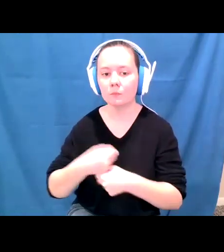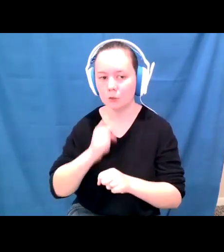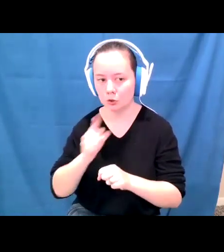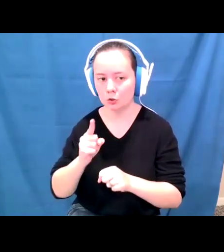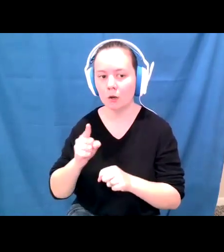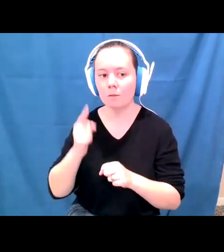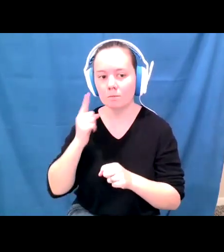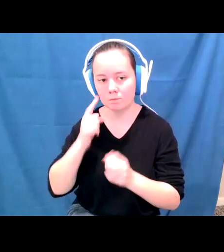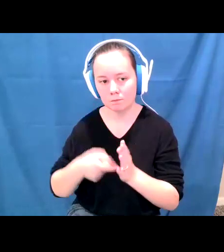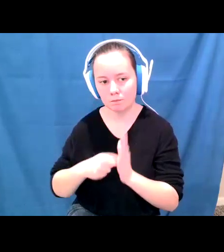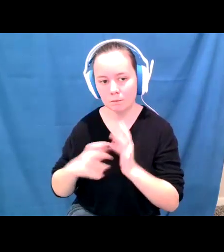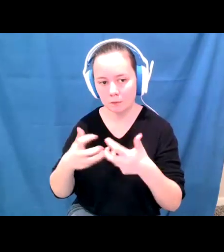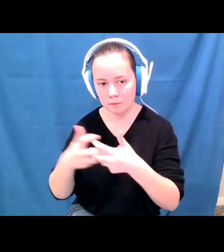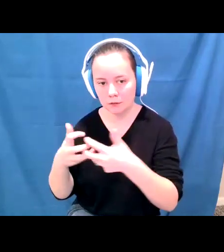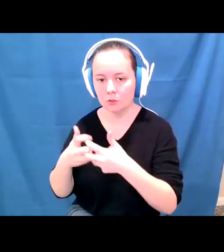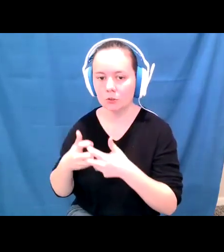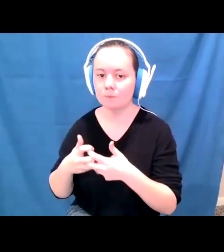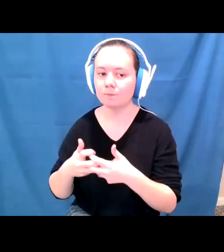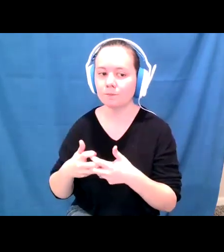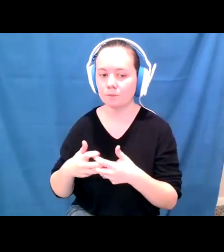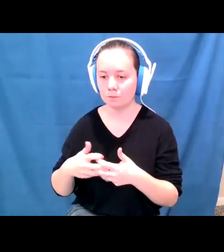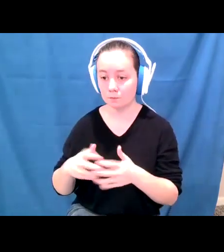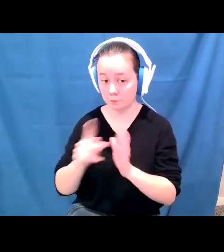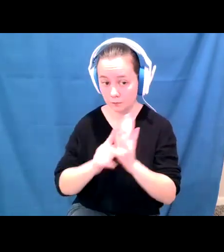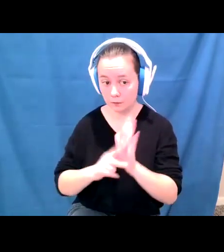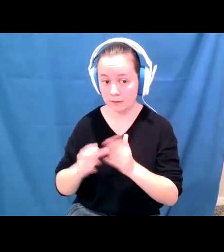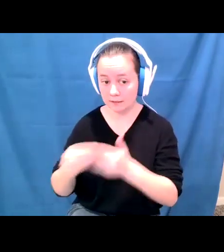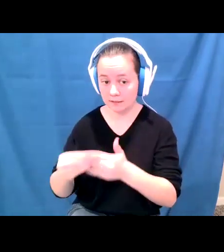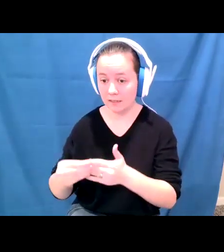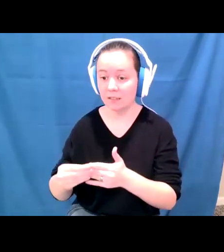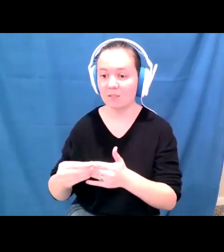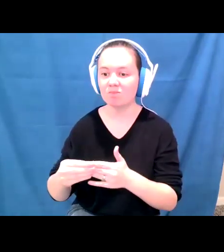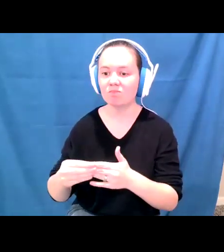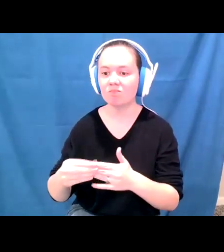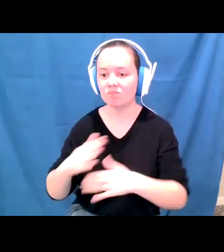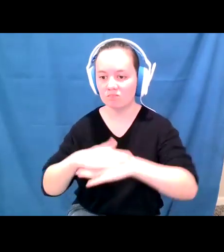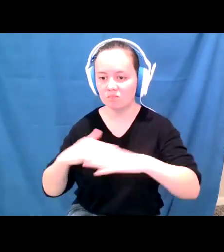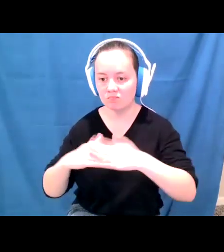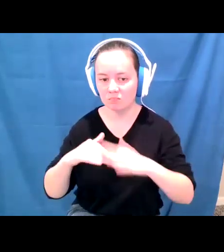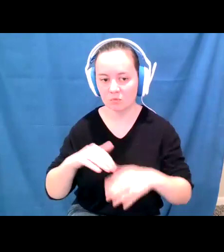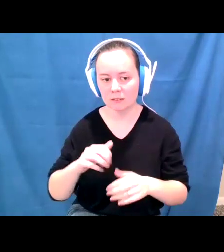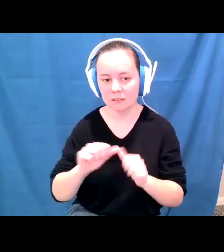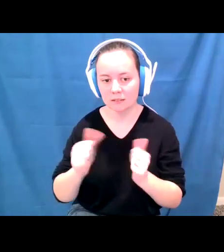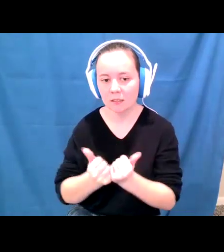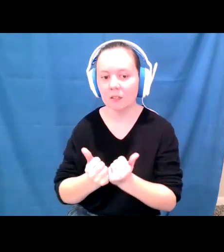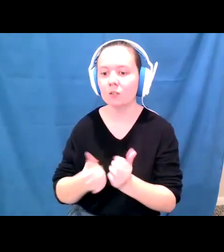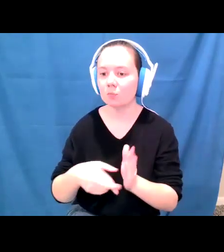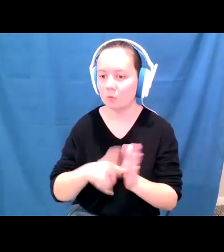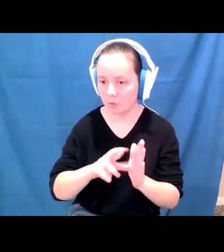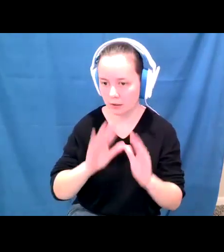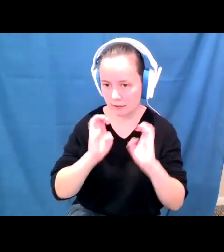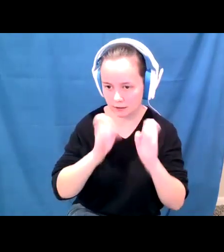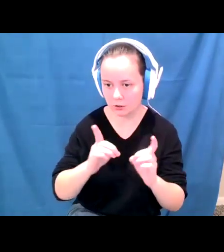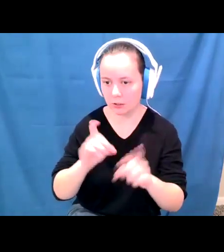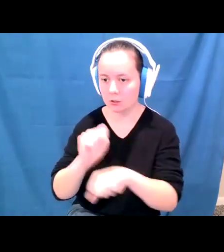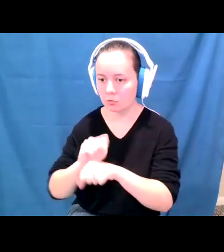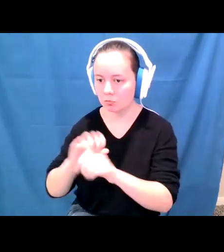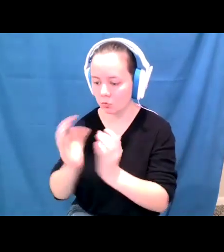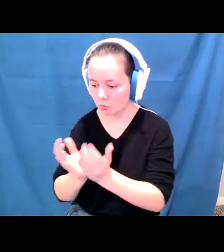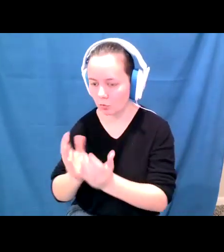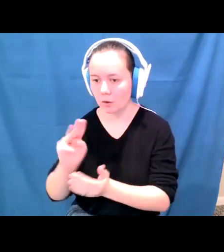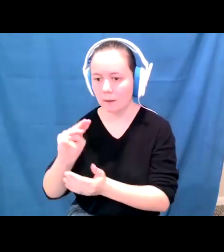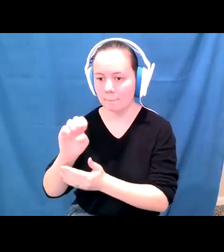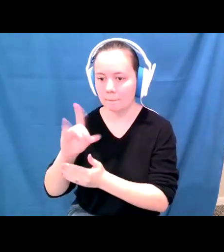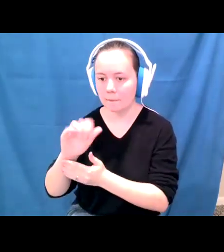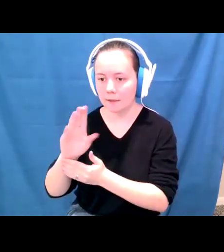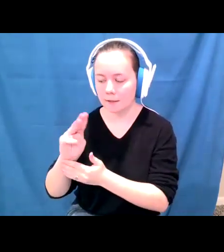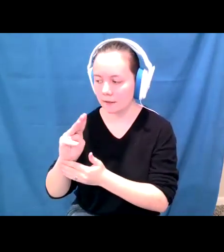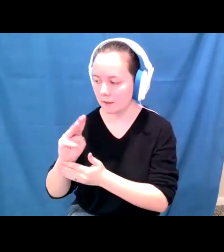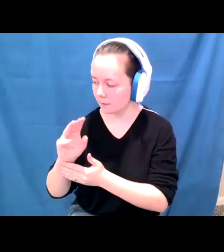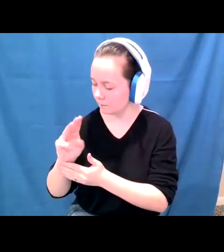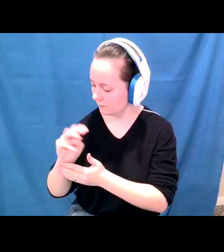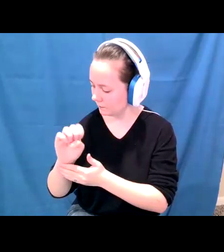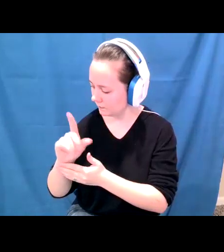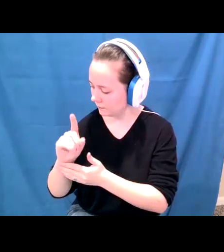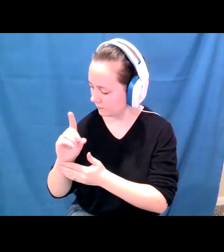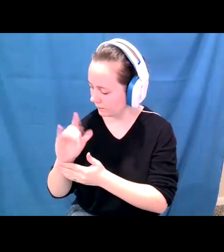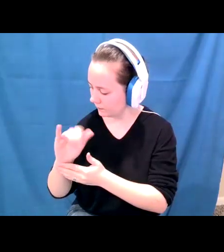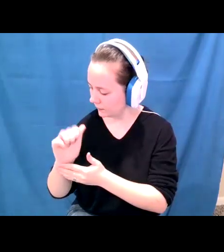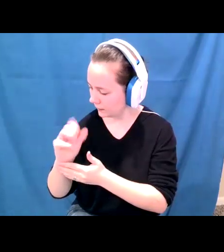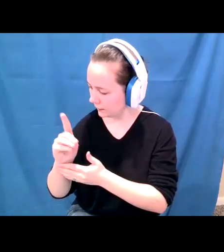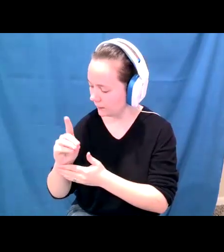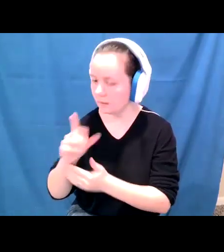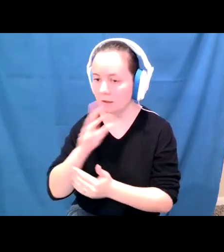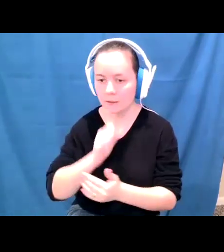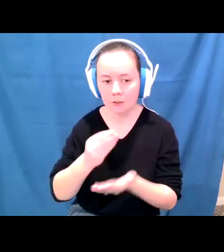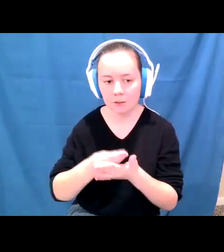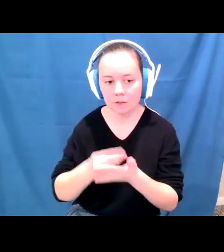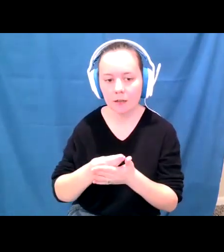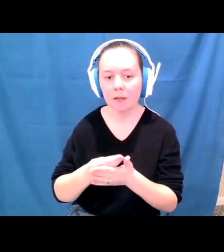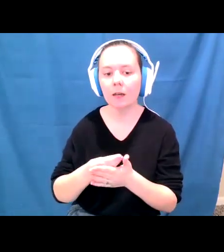and then creating policy guidance across multiple agencies. Again, that cross agency focus, reviewing education, workforce, Medicaid, aging, disability funding for blending and braiding to support recruitment and training and retention strategies.